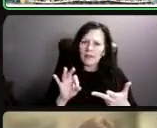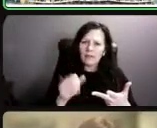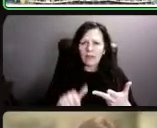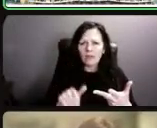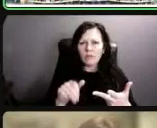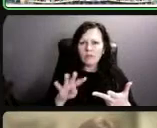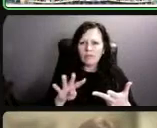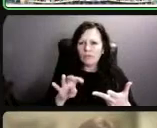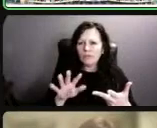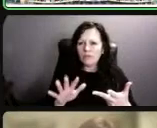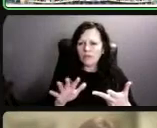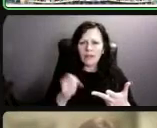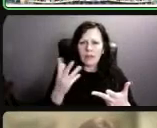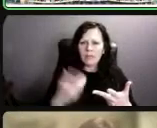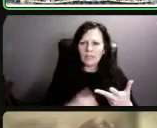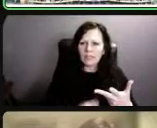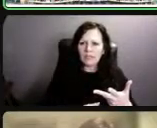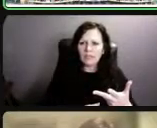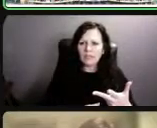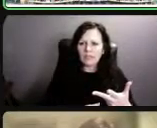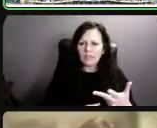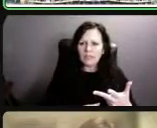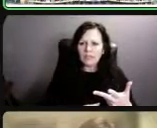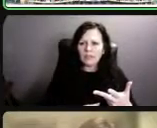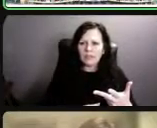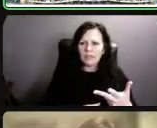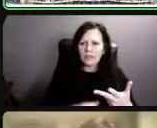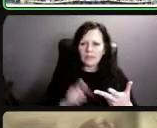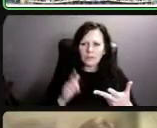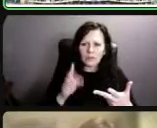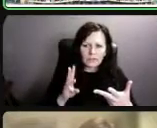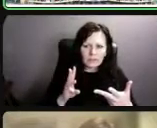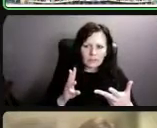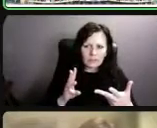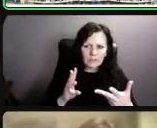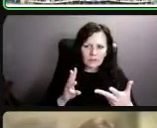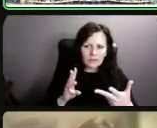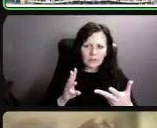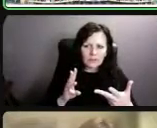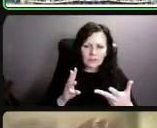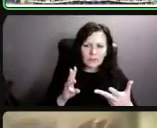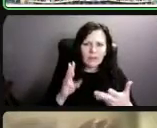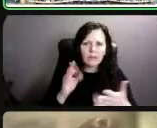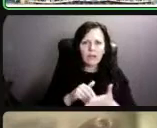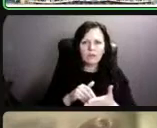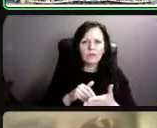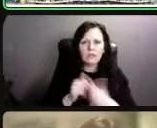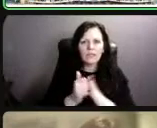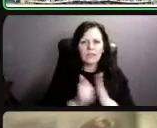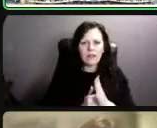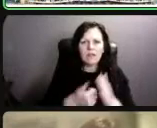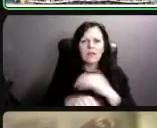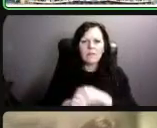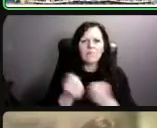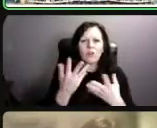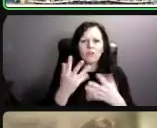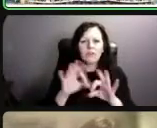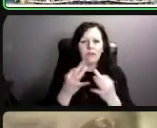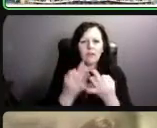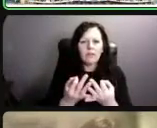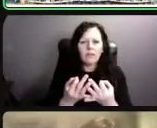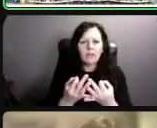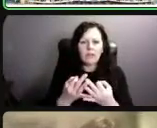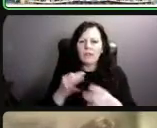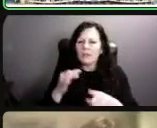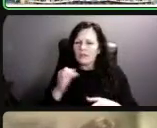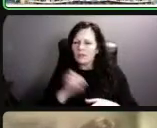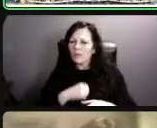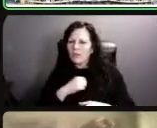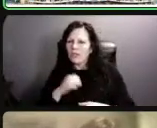MULTI-FAMILY UNITS ARE PART OF